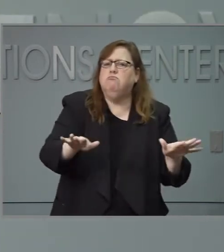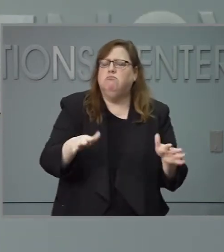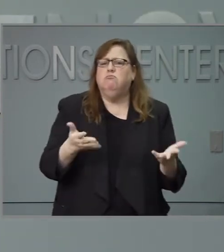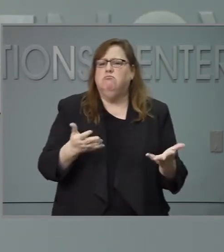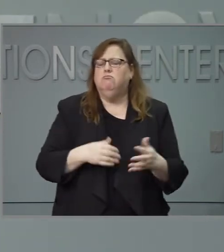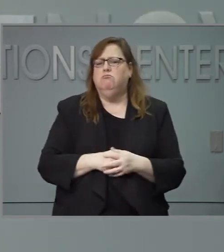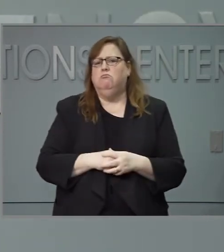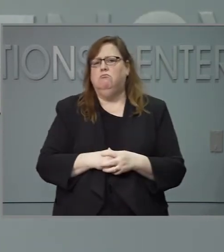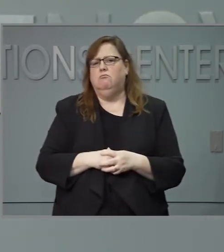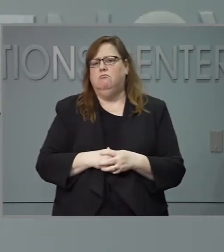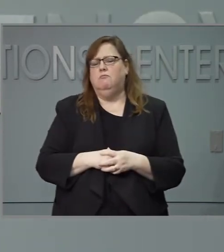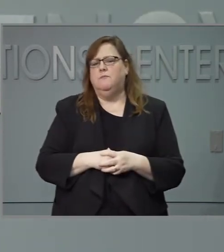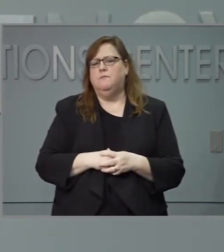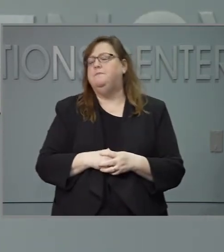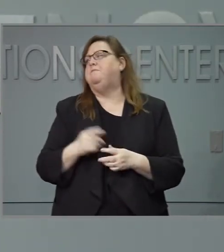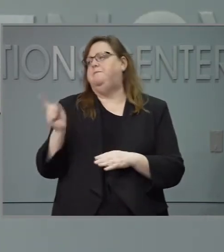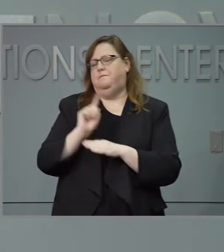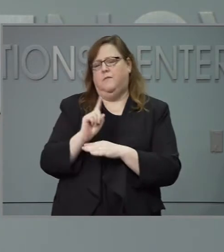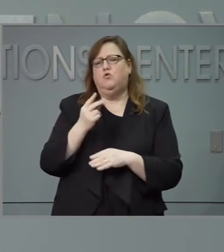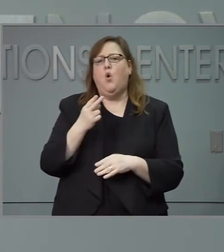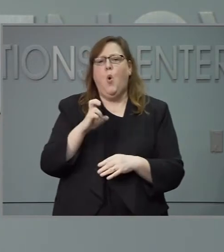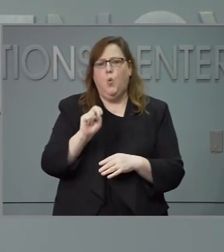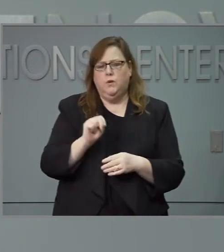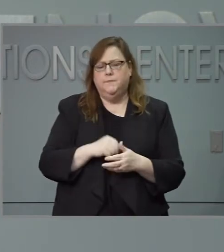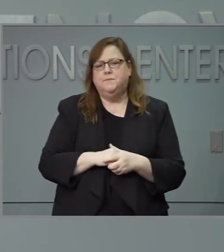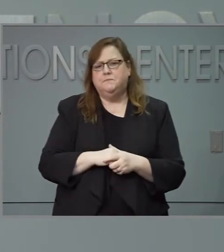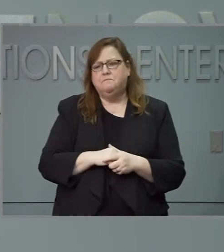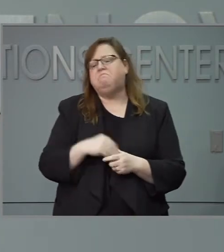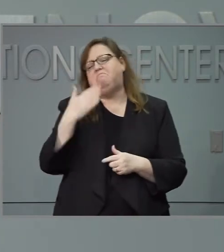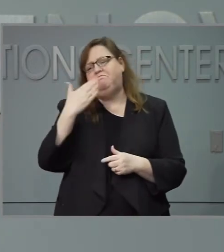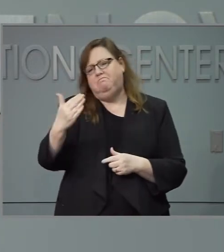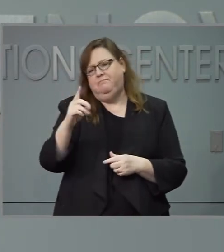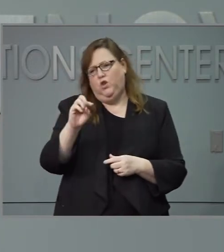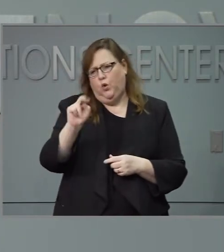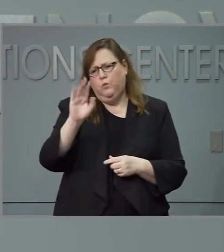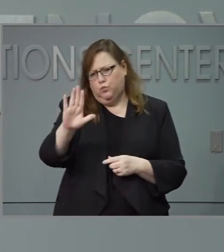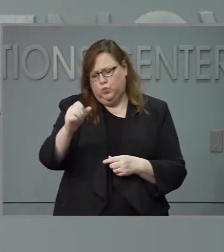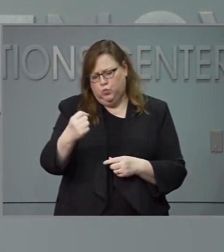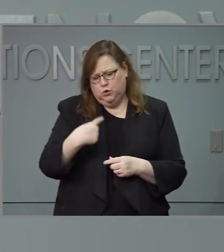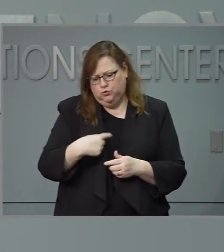ES MUCHÍSIMA Y VAN A TENER QUE SER RESPONSABLES DE CERCIORARSE